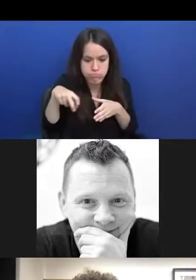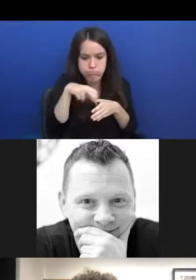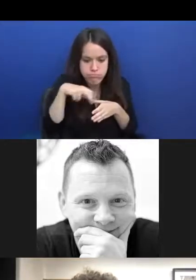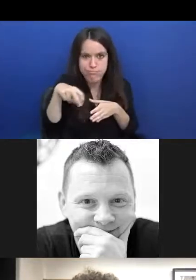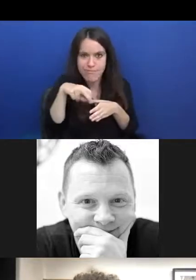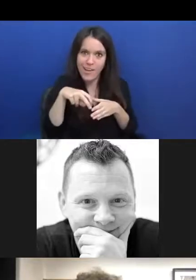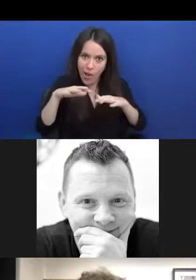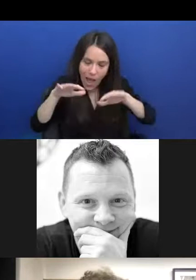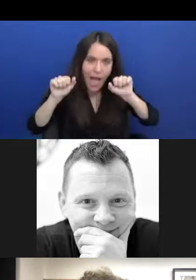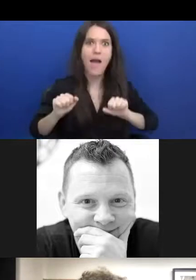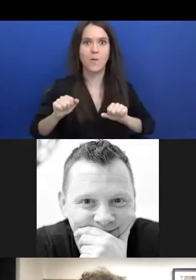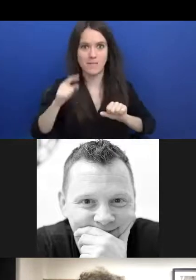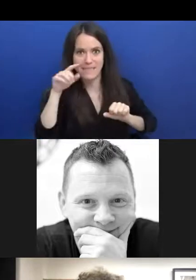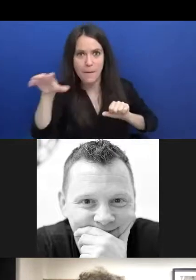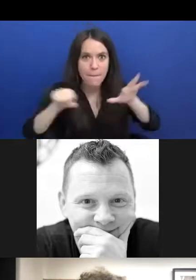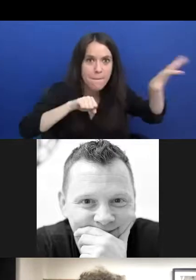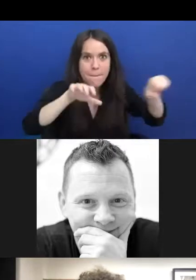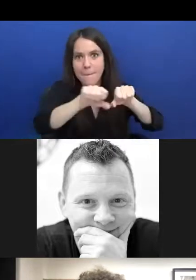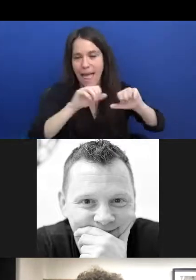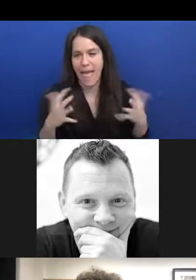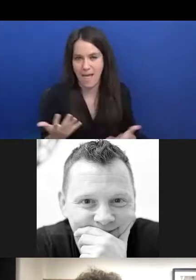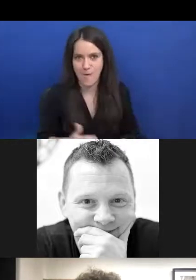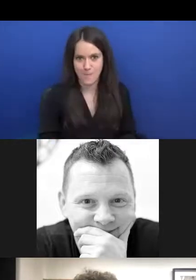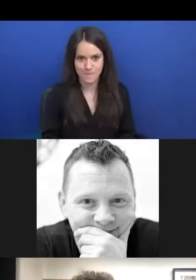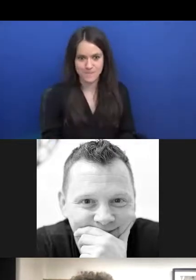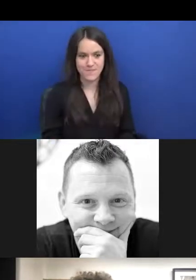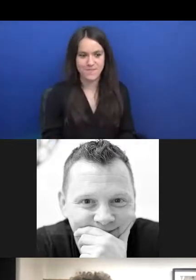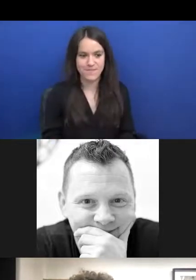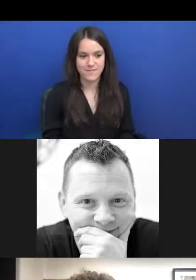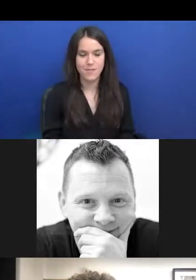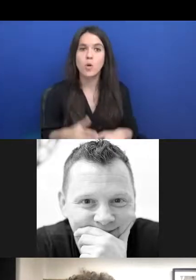but as we can see small-scale multilingualism is also very diverse